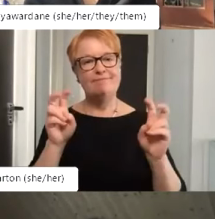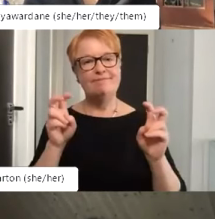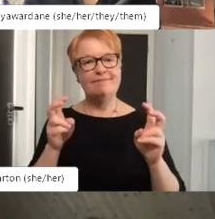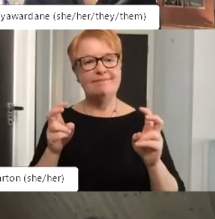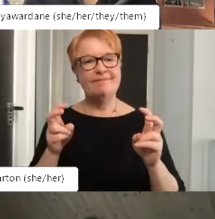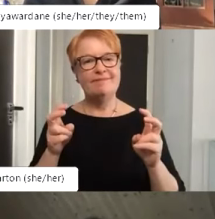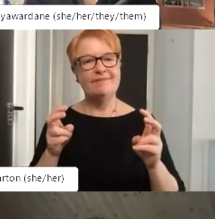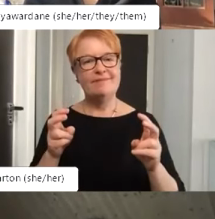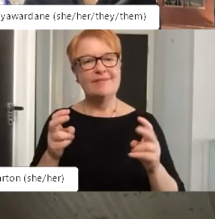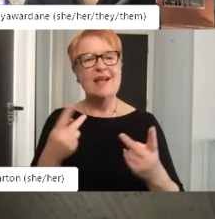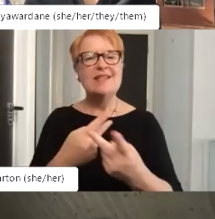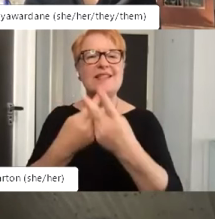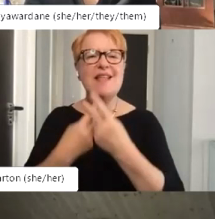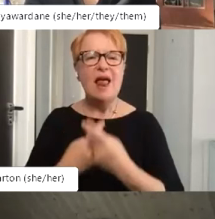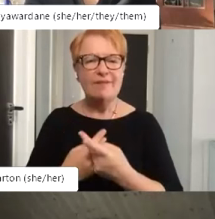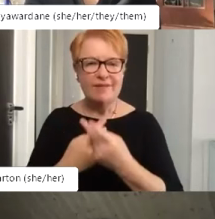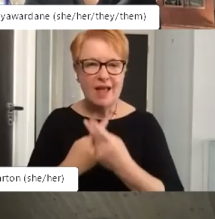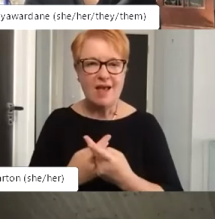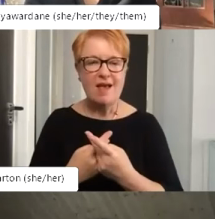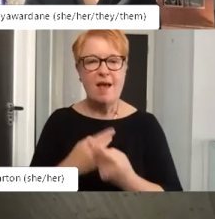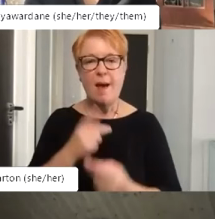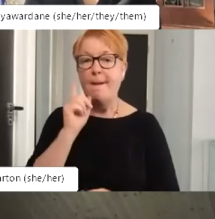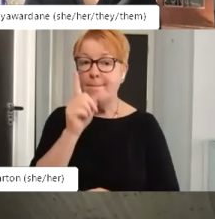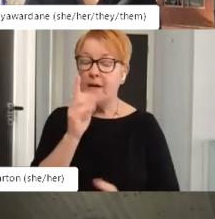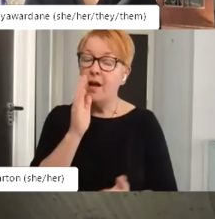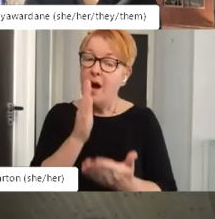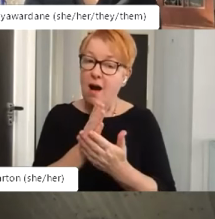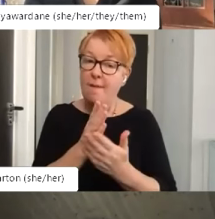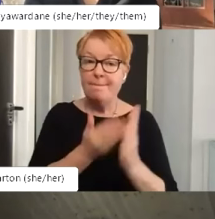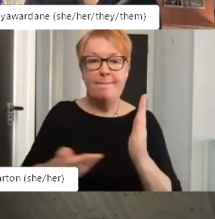But it's also pointing out there is something political in that we are not allowed to feel